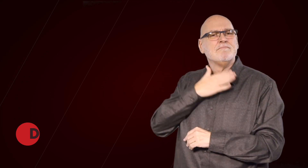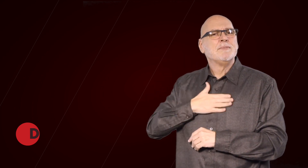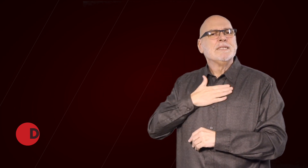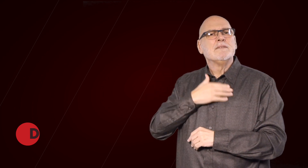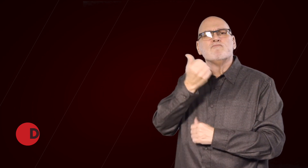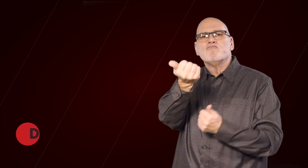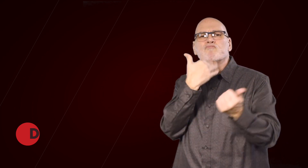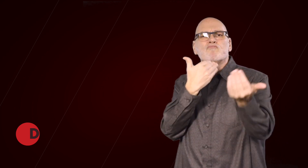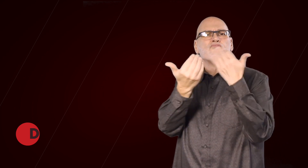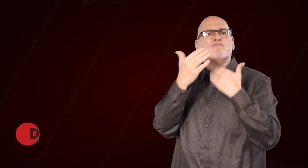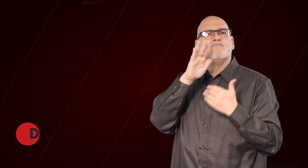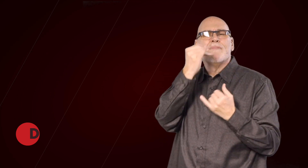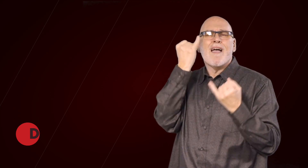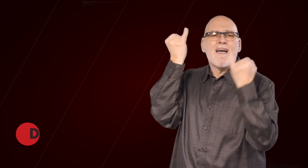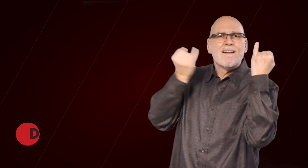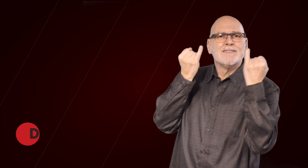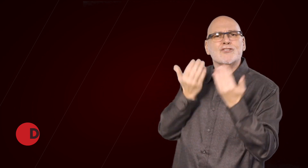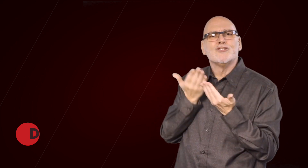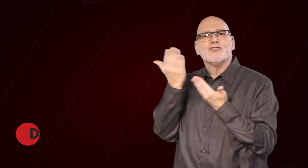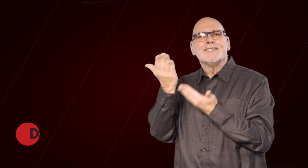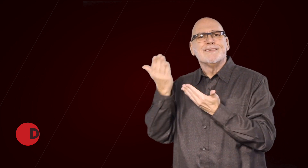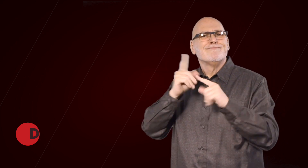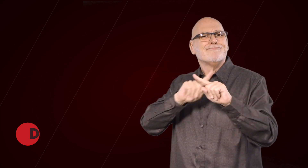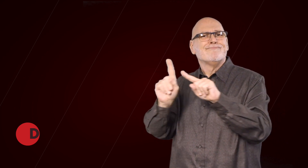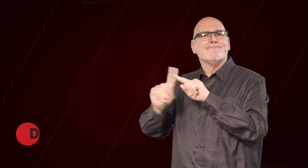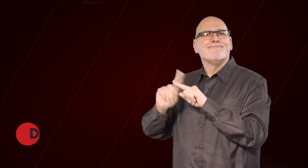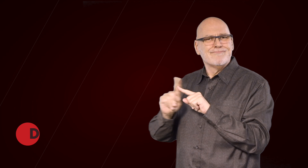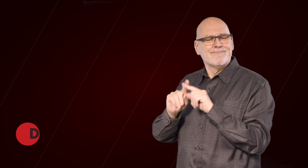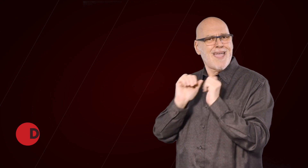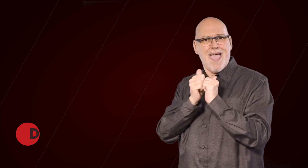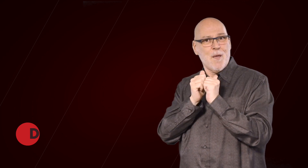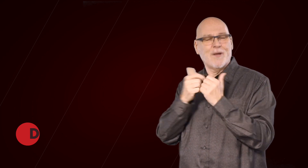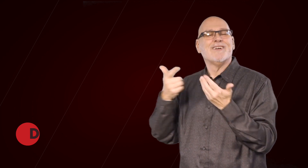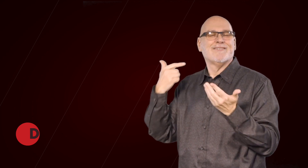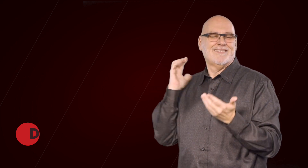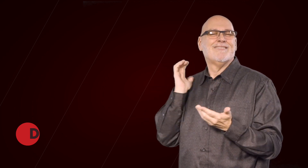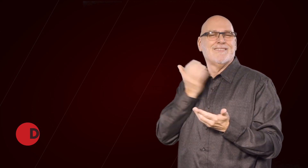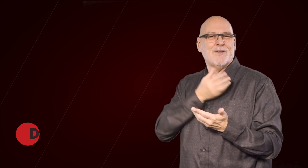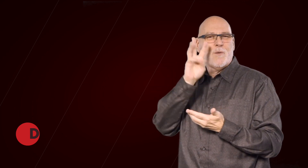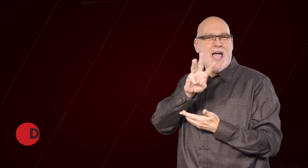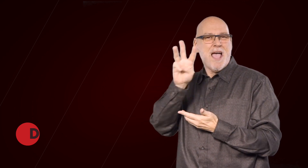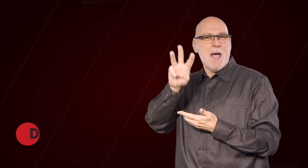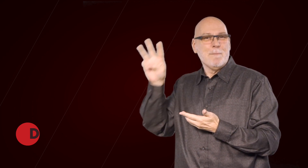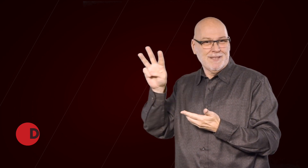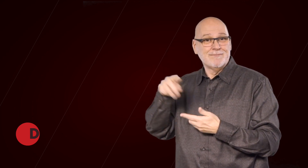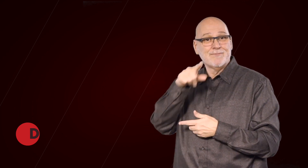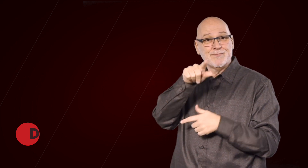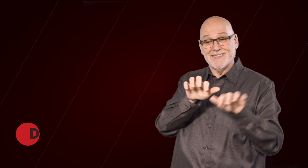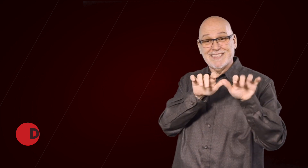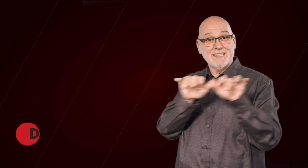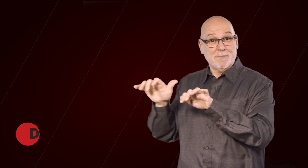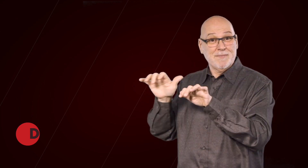Please send your news suggestions through our